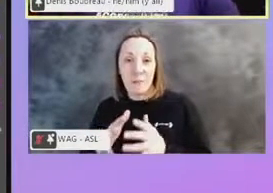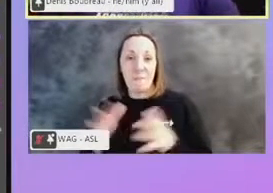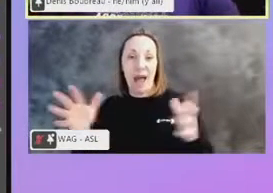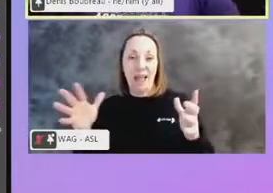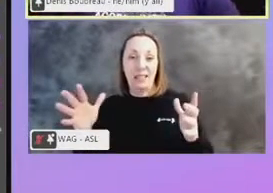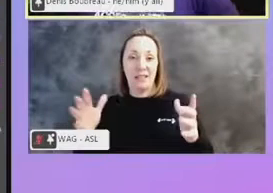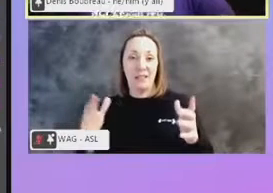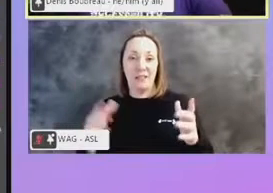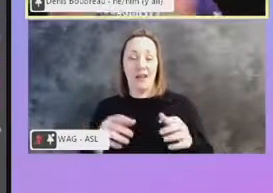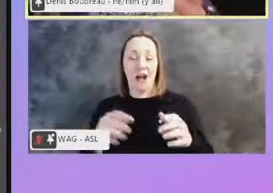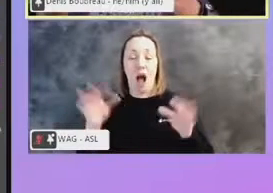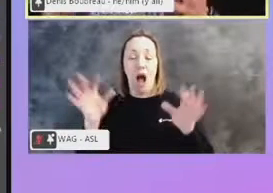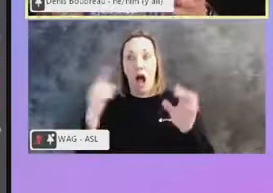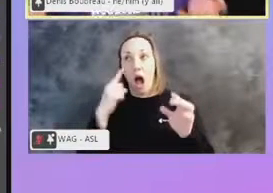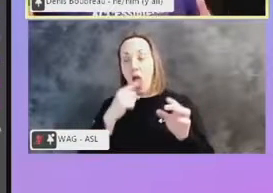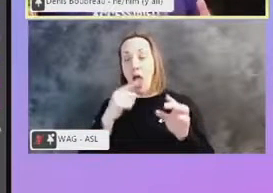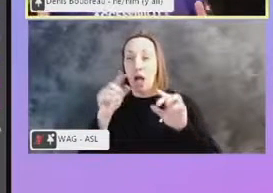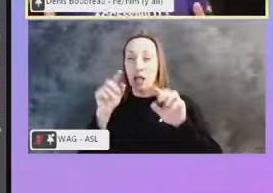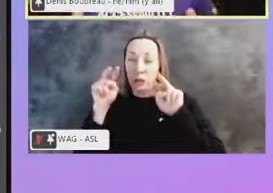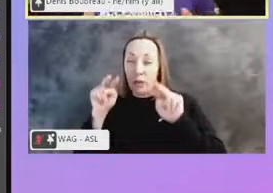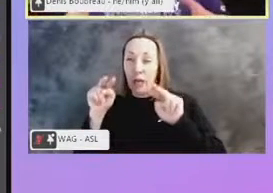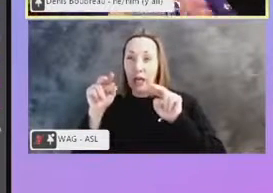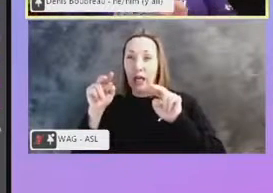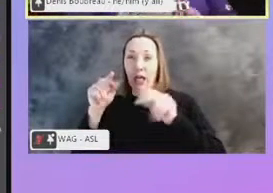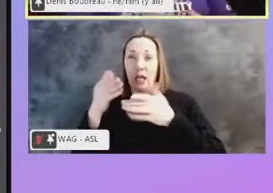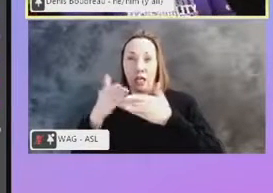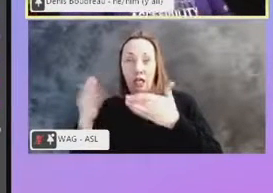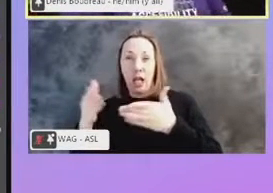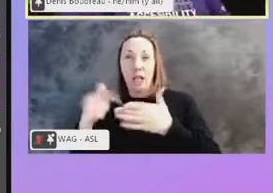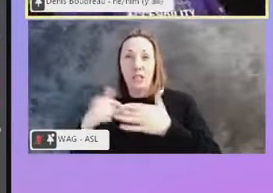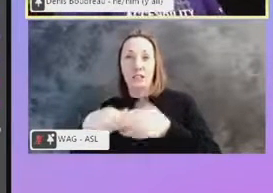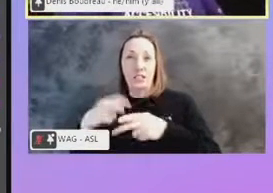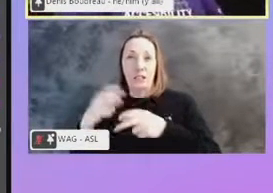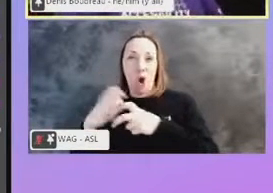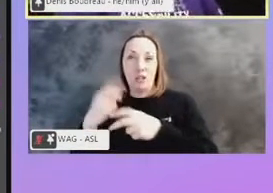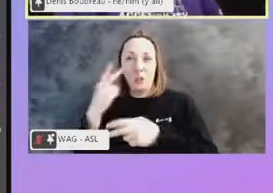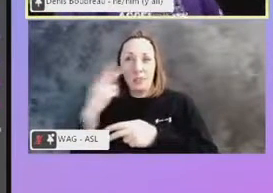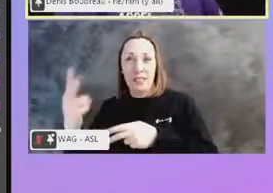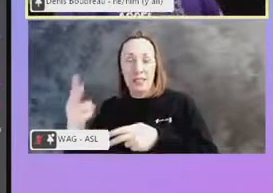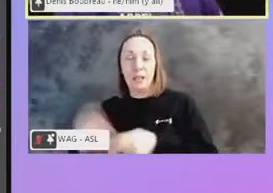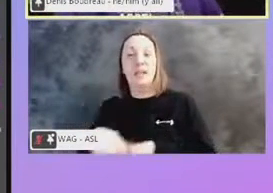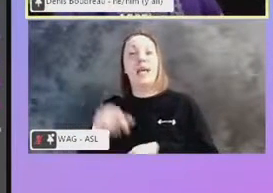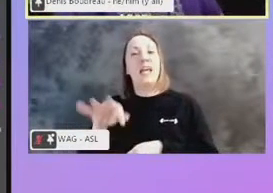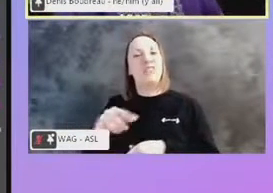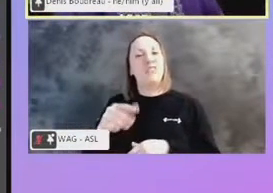ways to tell your story instead. And something you should never do is use maximize training blocks of